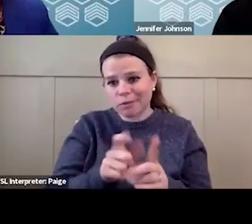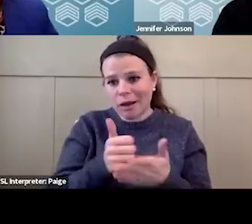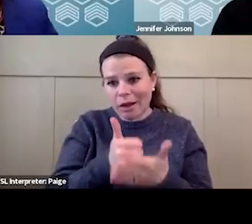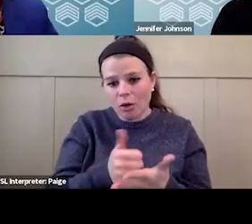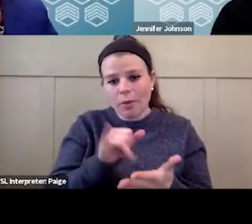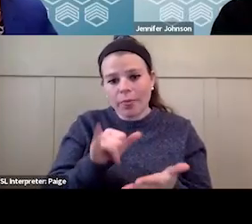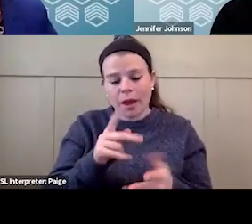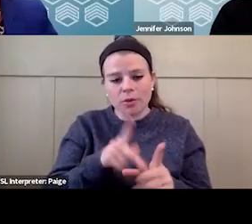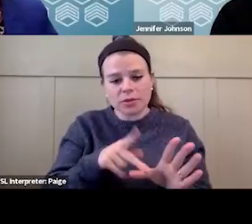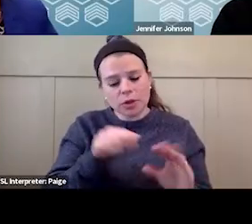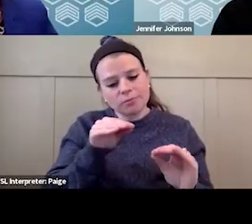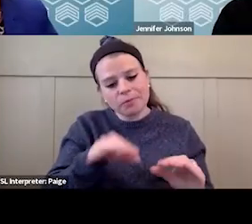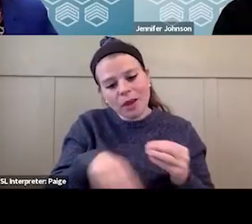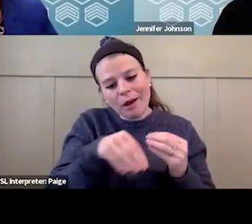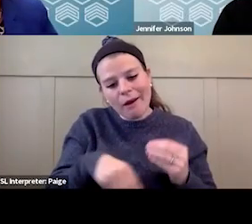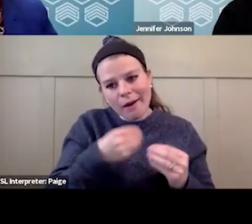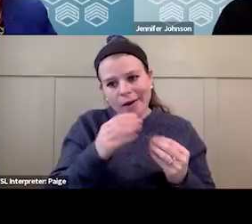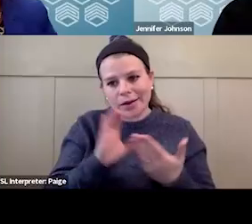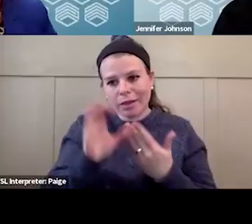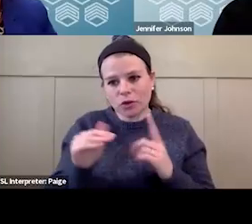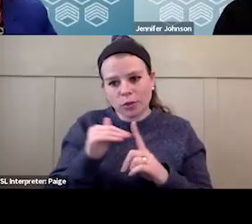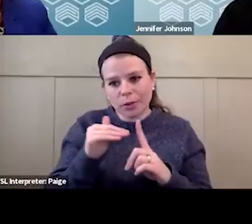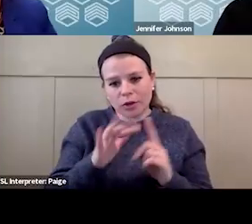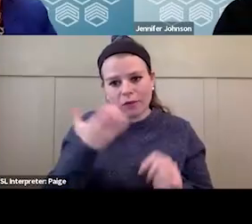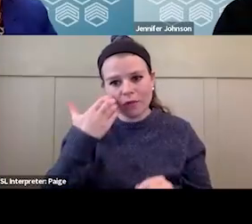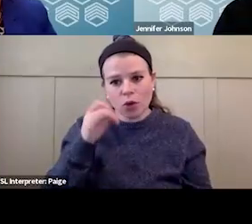reminders on their cellphone if they're not able to, to enter that information.